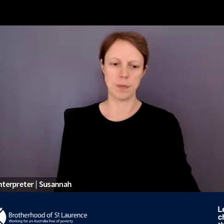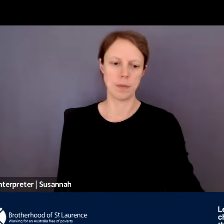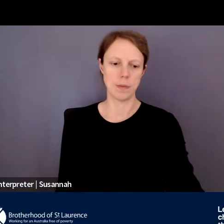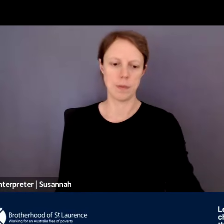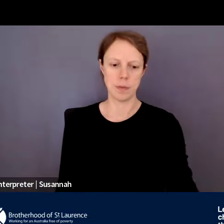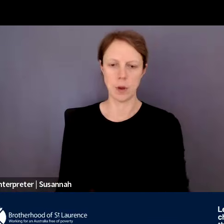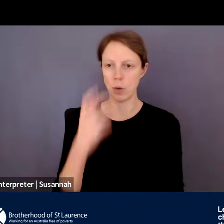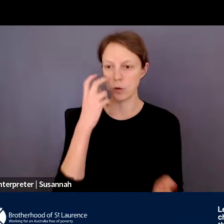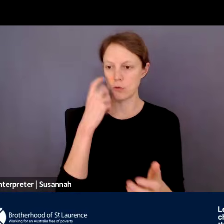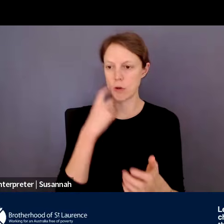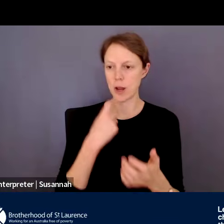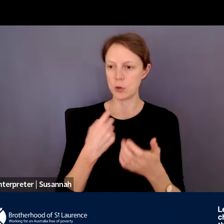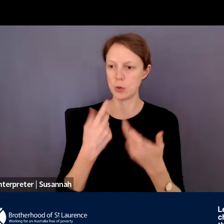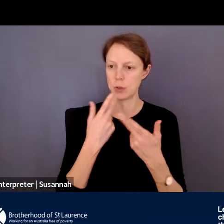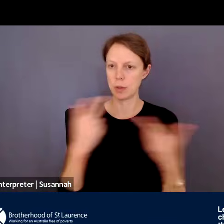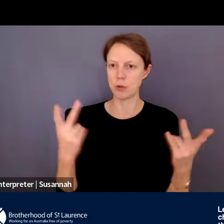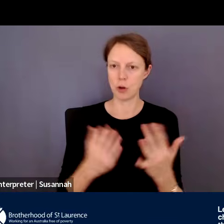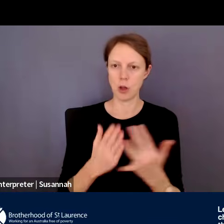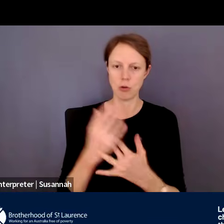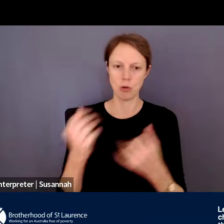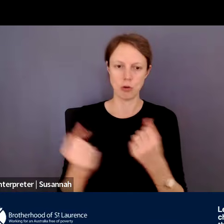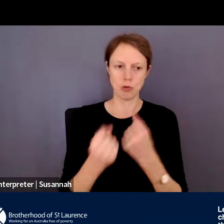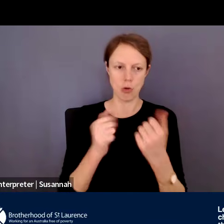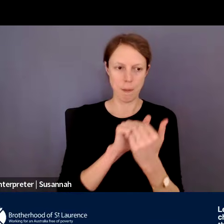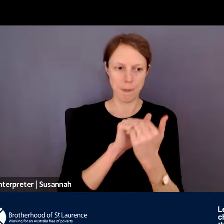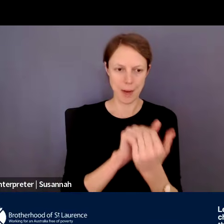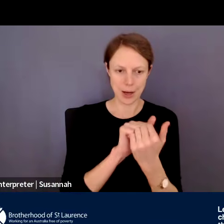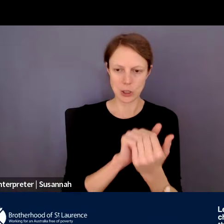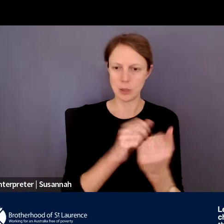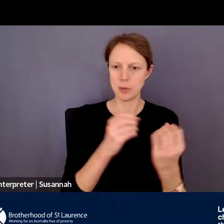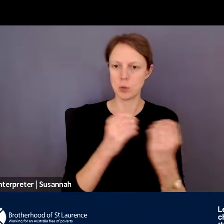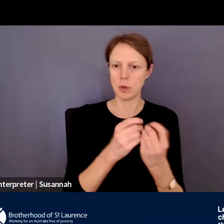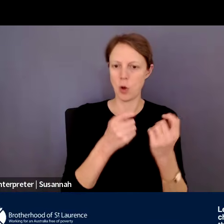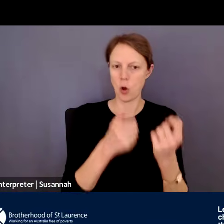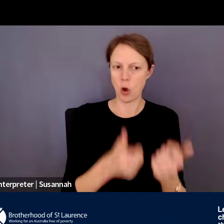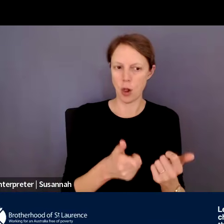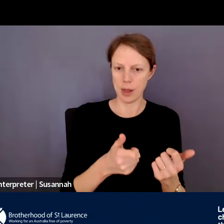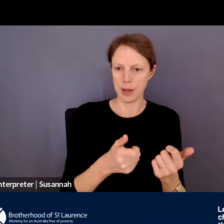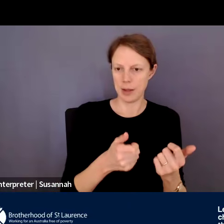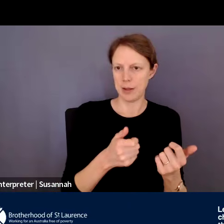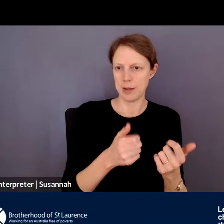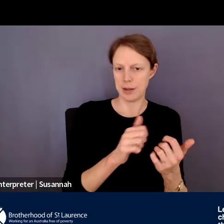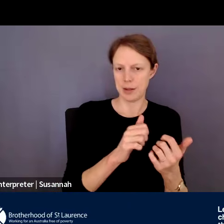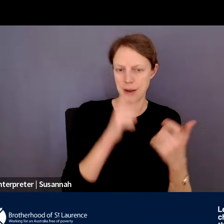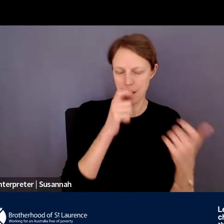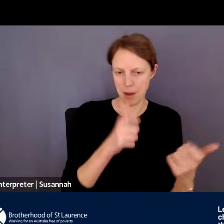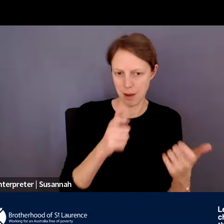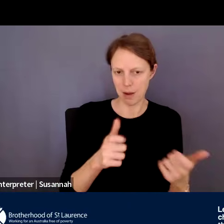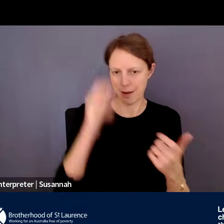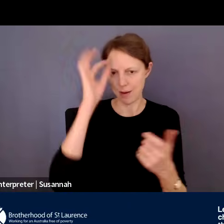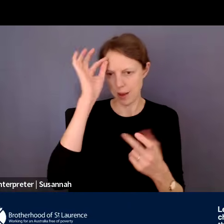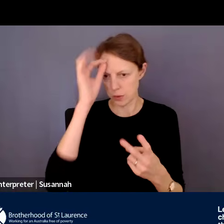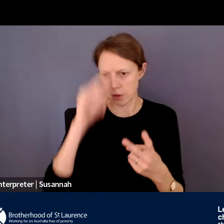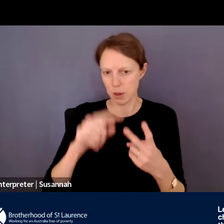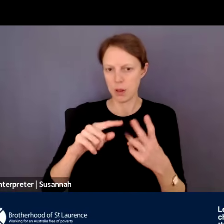with early childhood education and care, council services, health and disability services. And it's